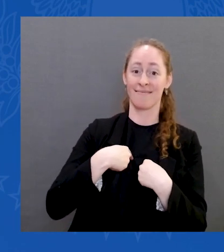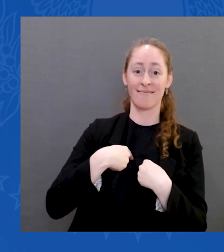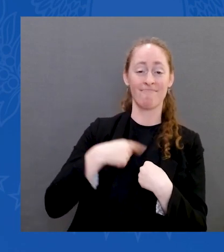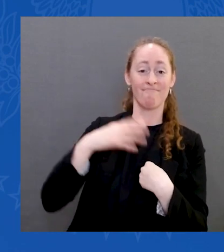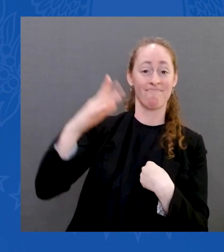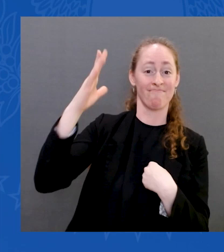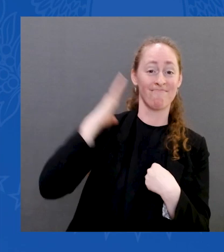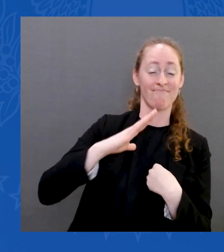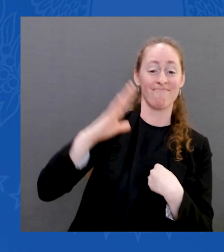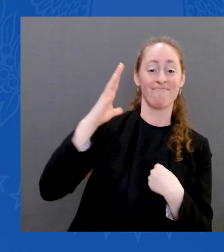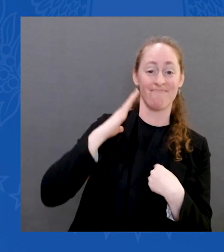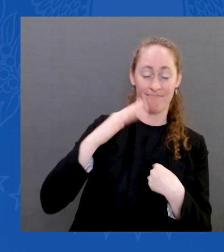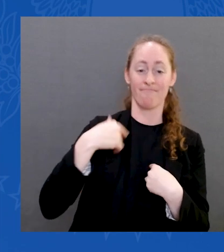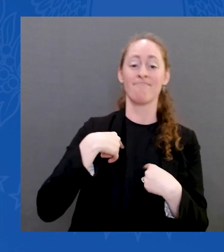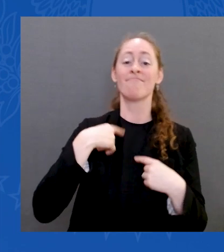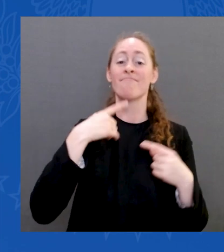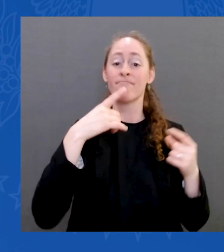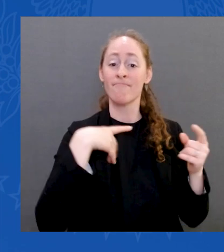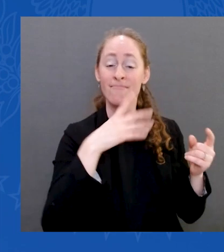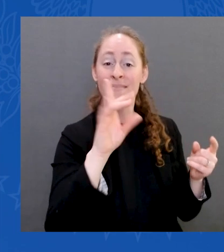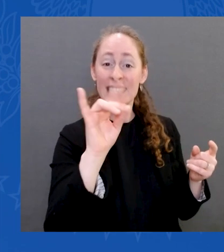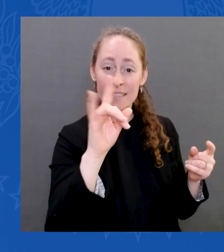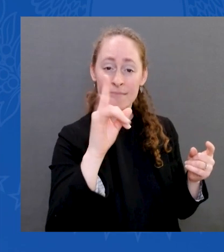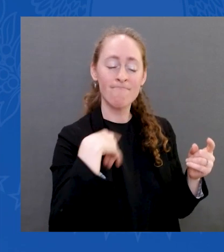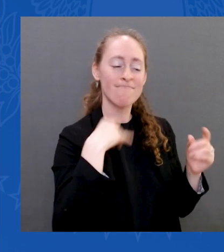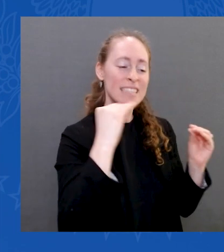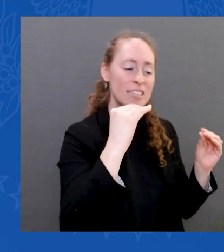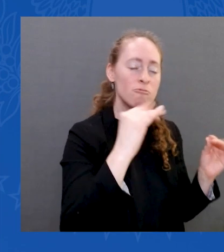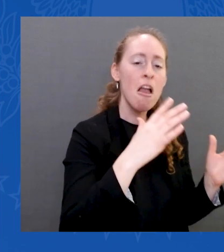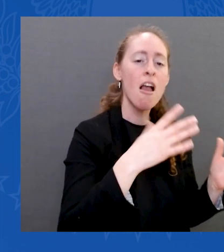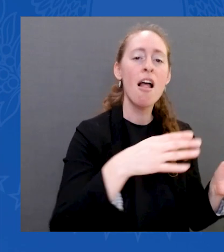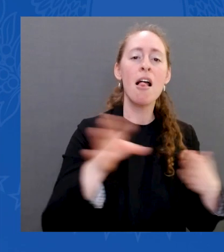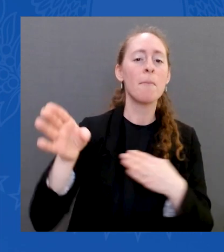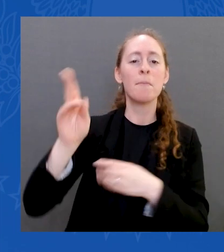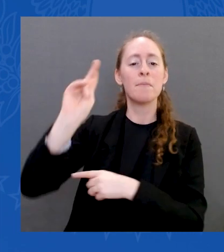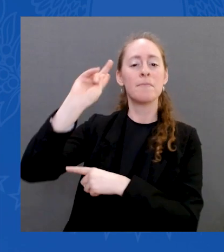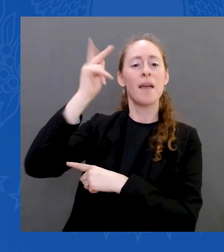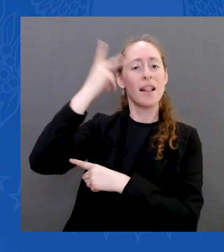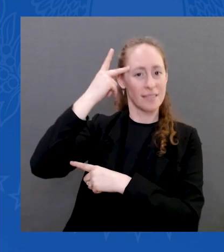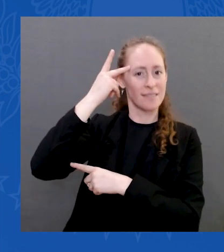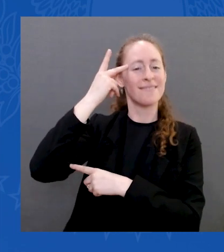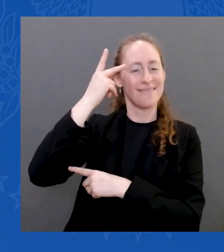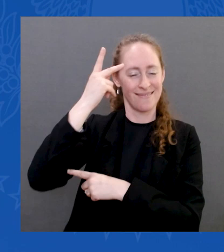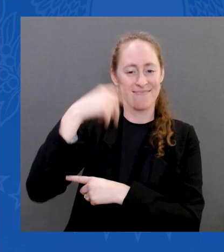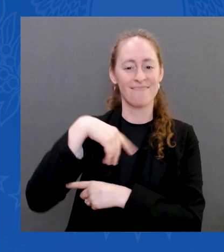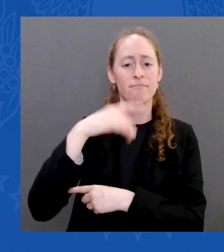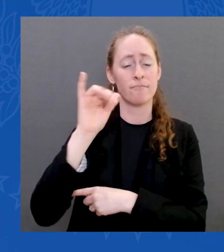And I -- it was -- I enjoyed it, but it's hard. That's another thing people don't realize: